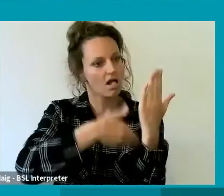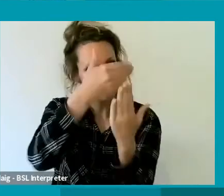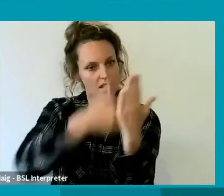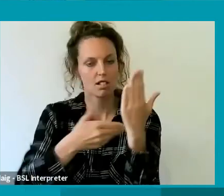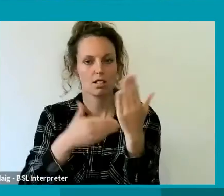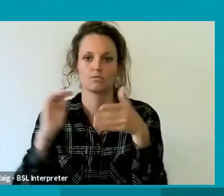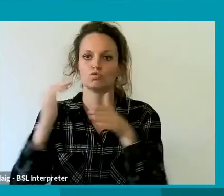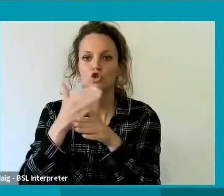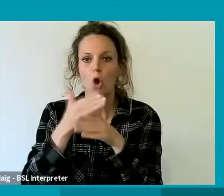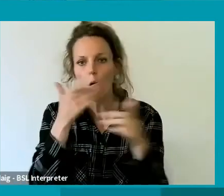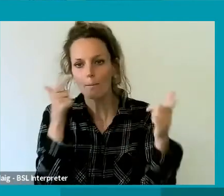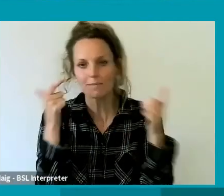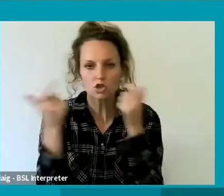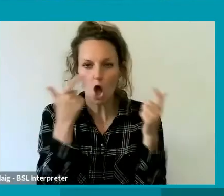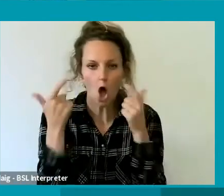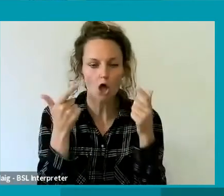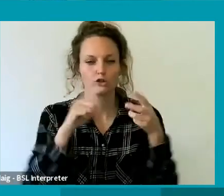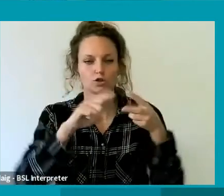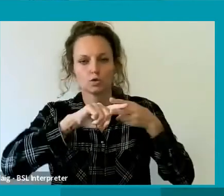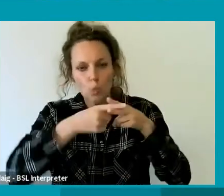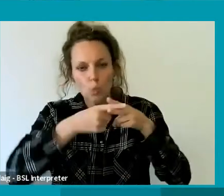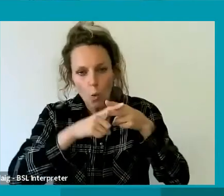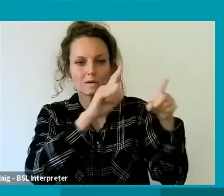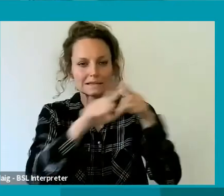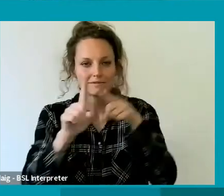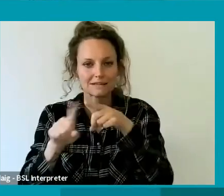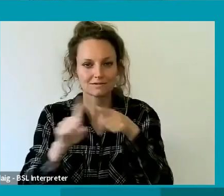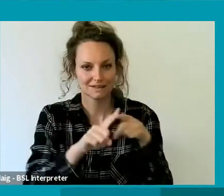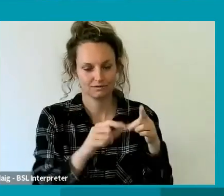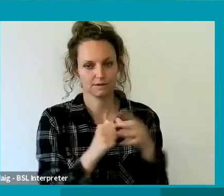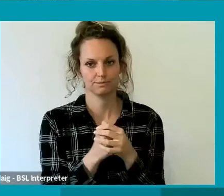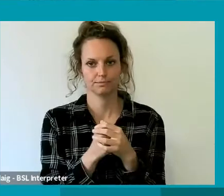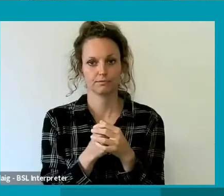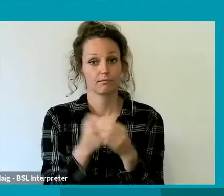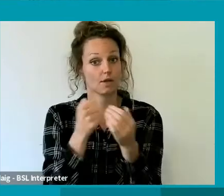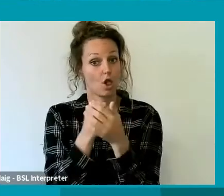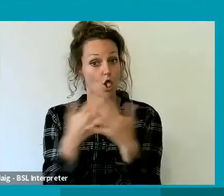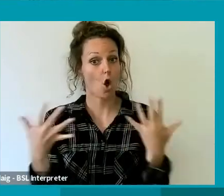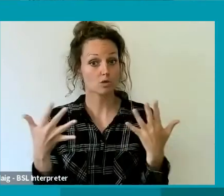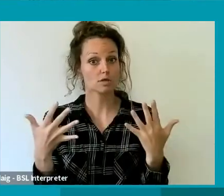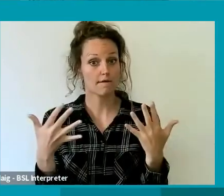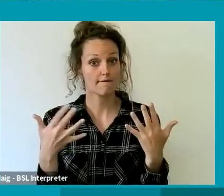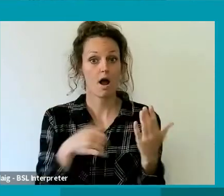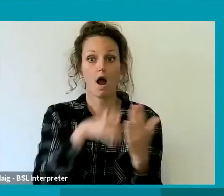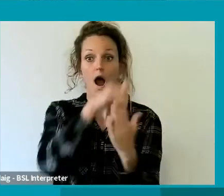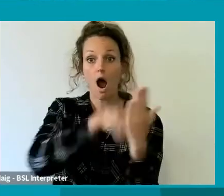A lot of the articles have been compiled and designed by Amy and